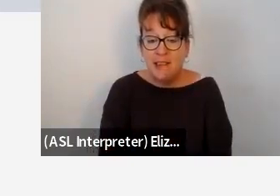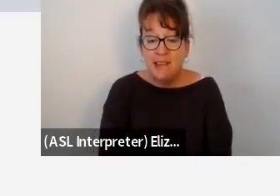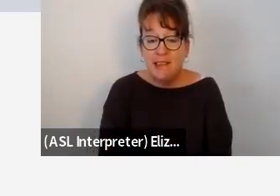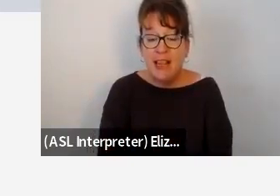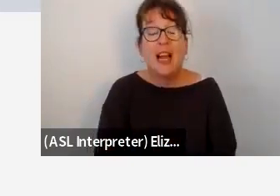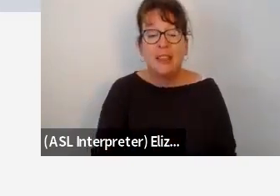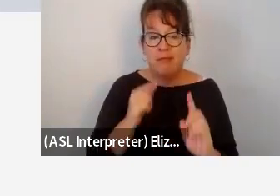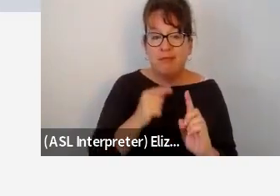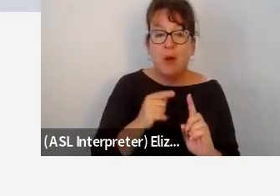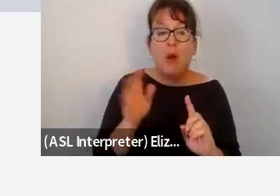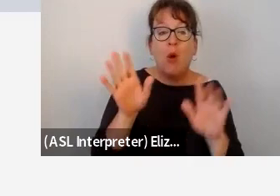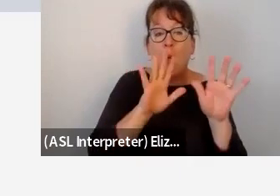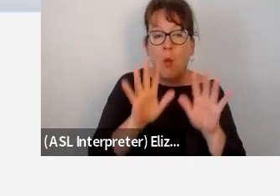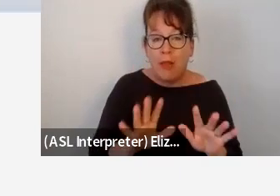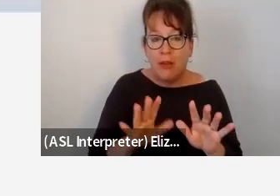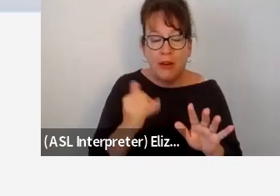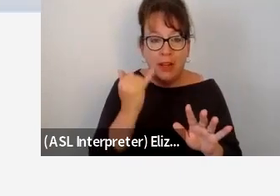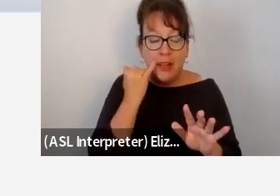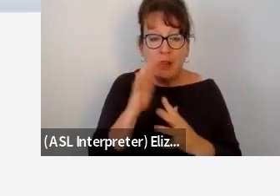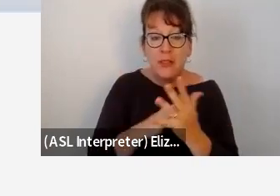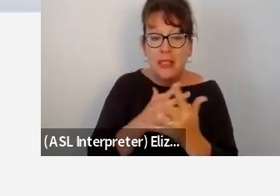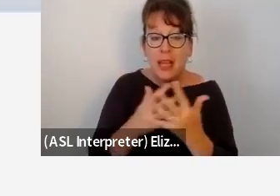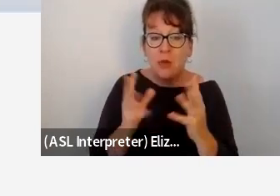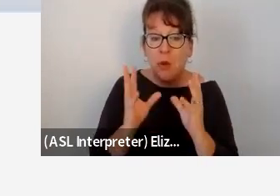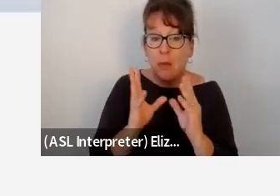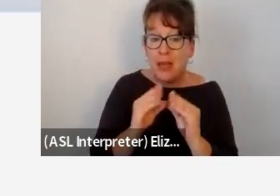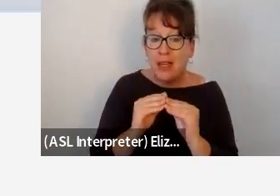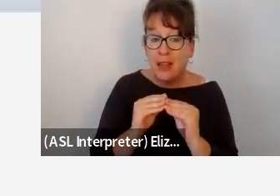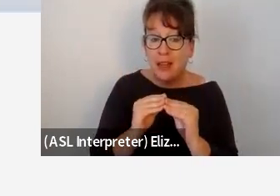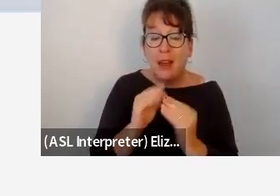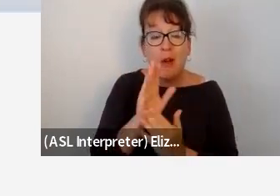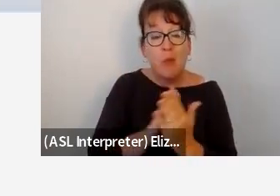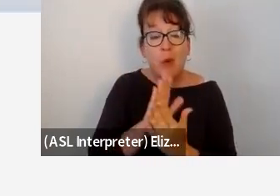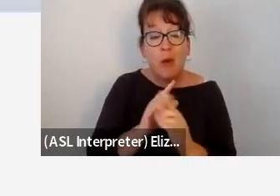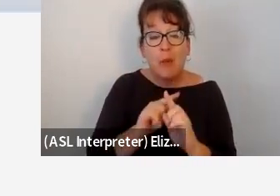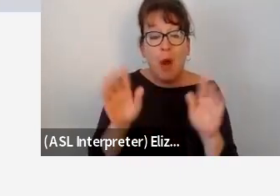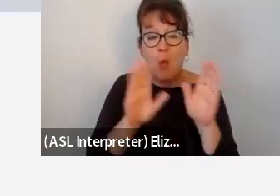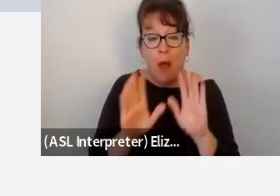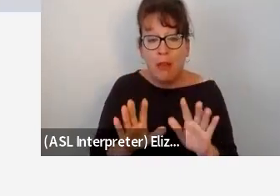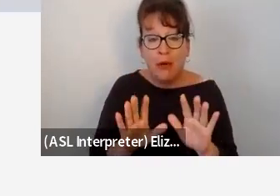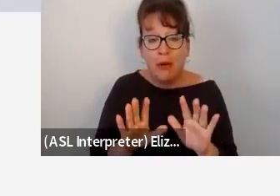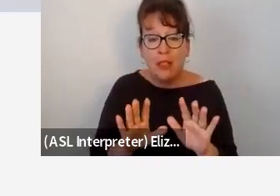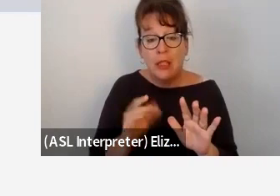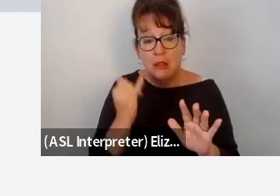infrastructure without accompanying equipment wouldn't be eligible, with the exception of vessel shore power.